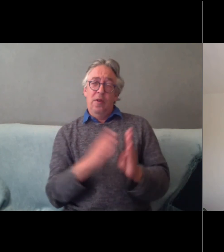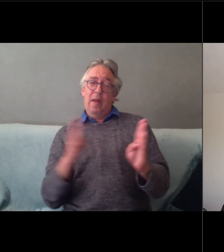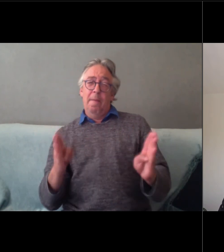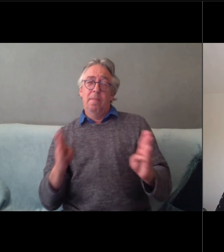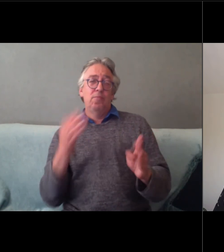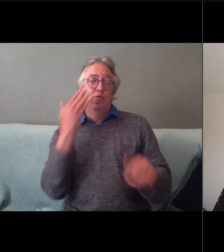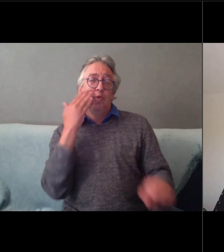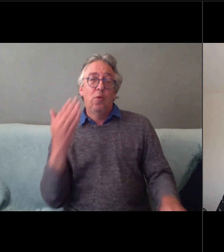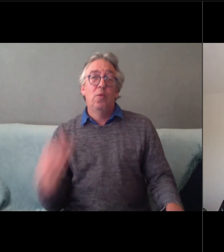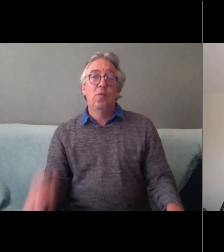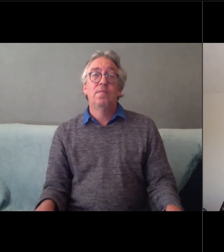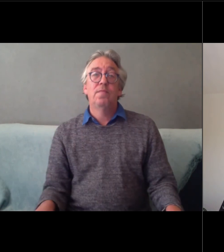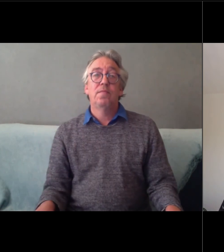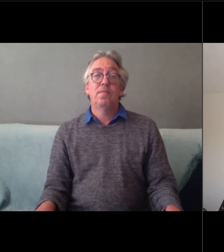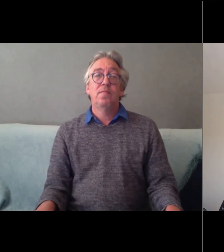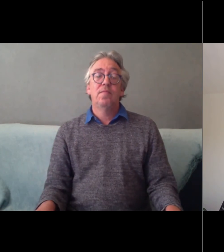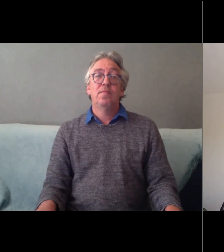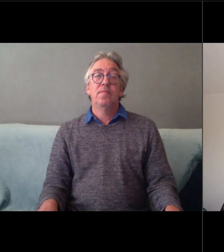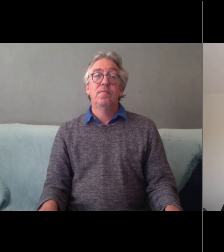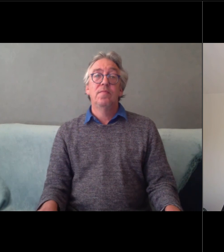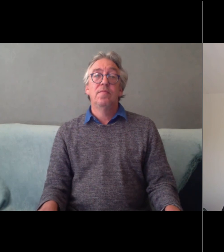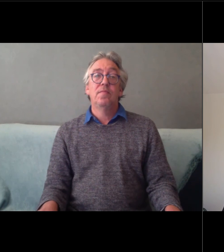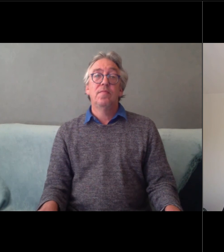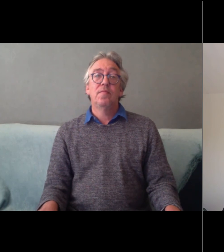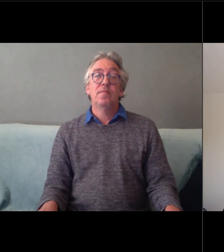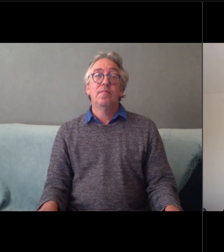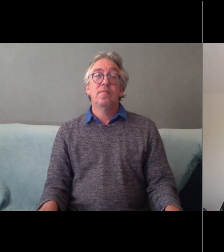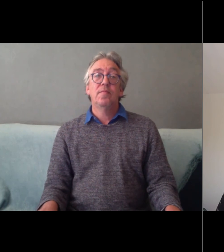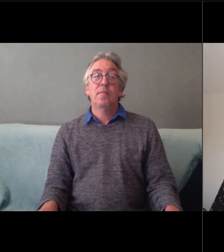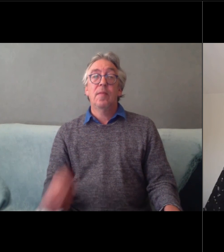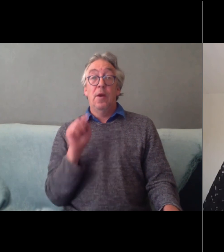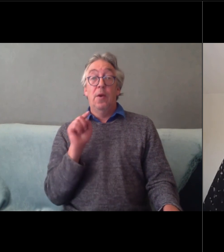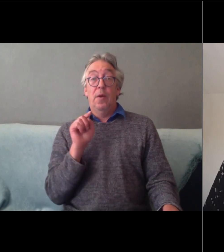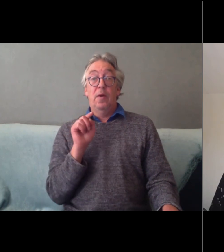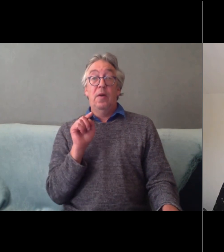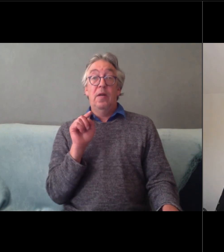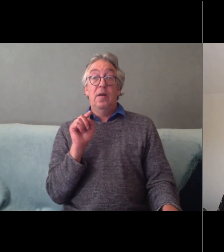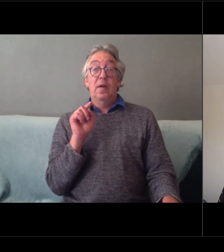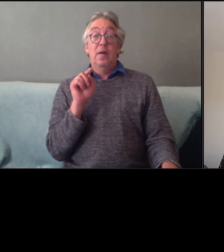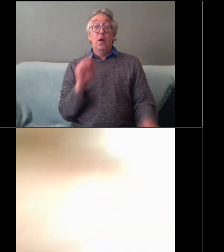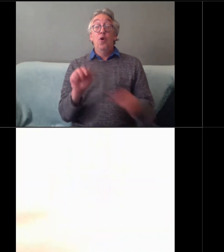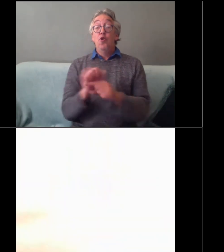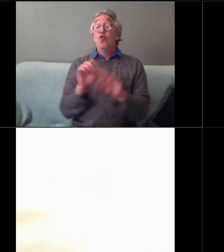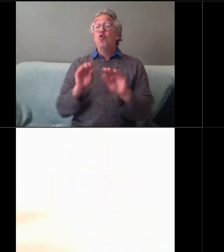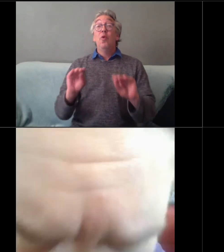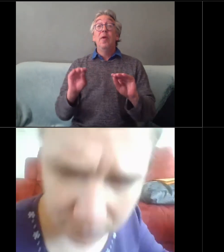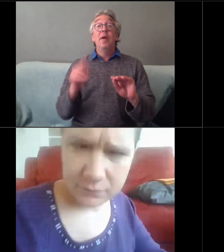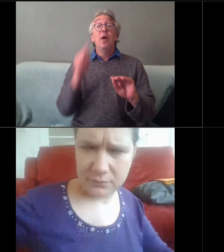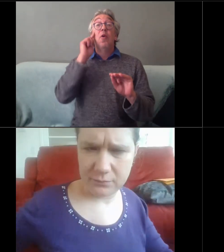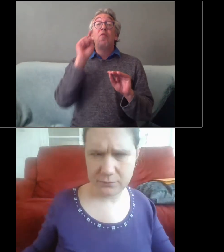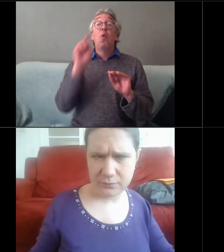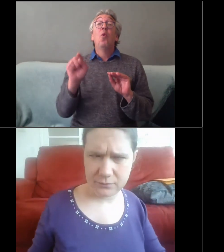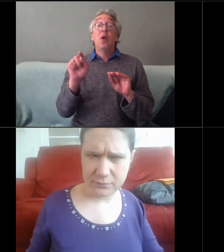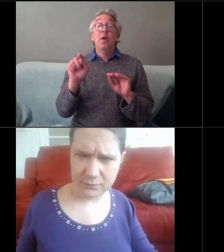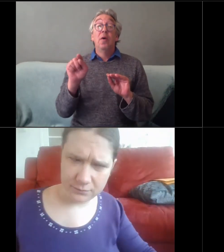But it'd be for organizations engaged in volunteer management